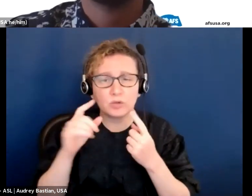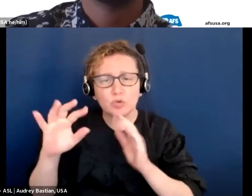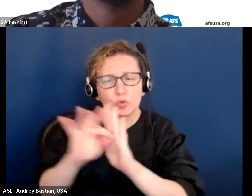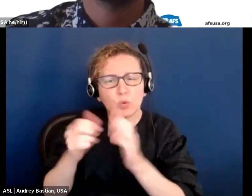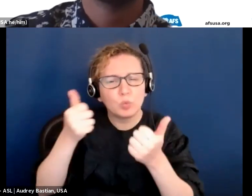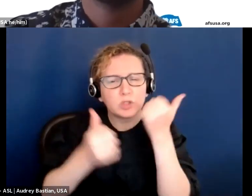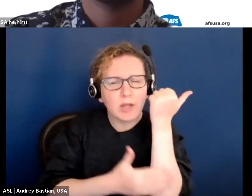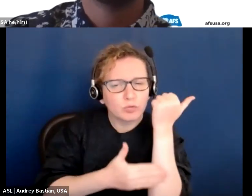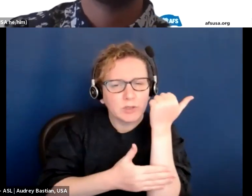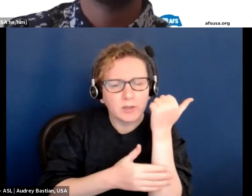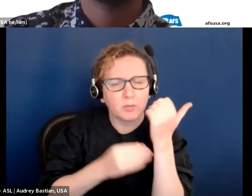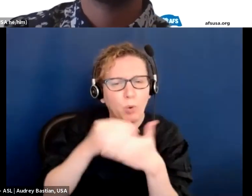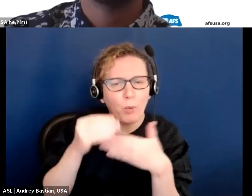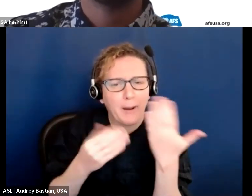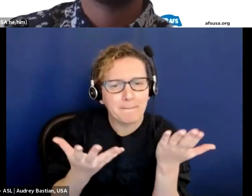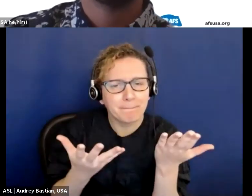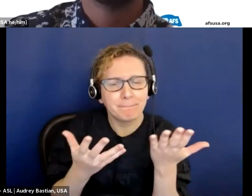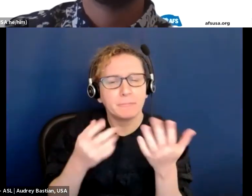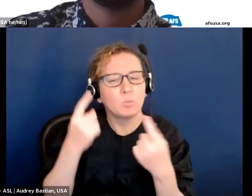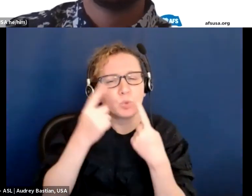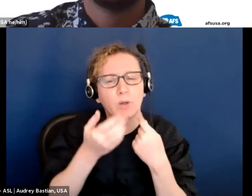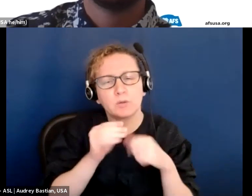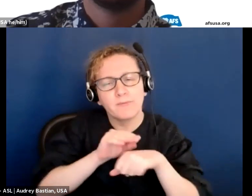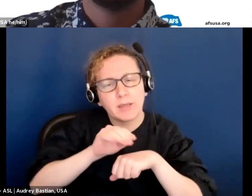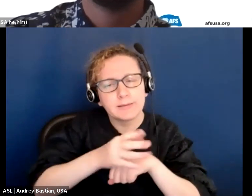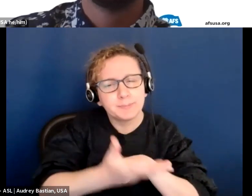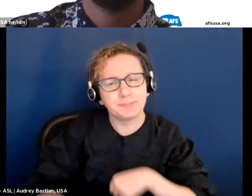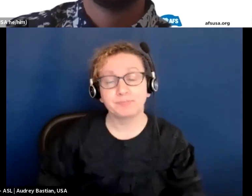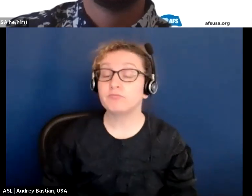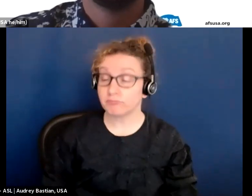Yes, I will also echo what